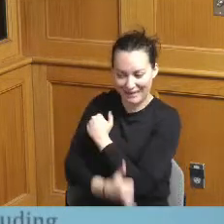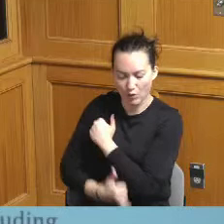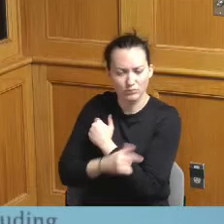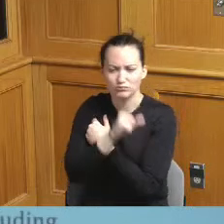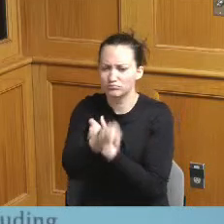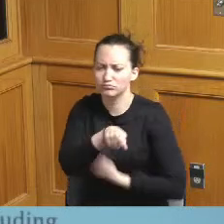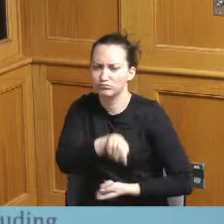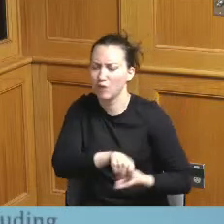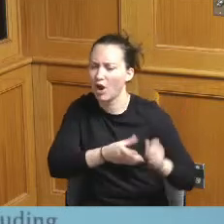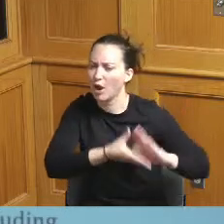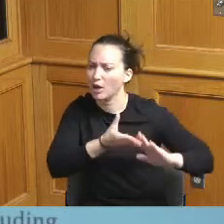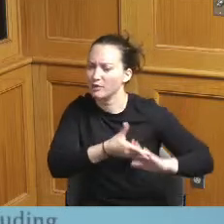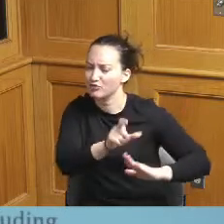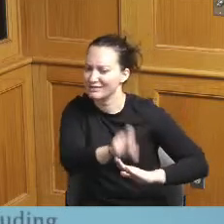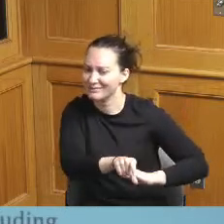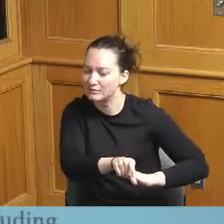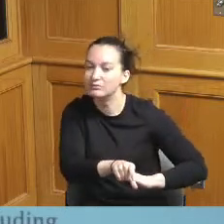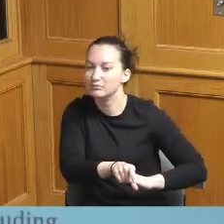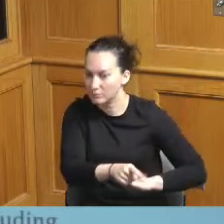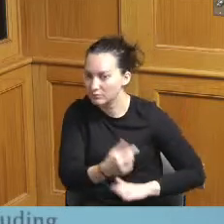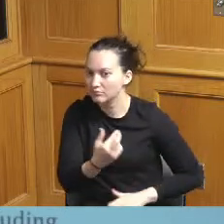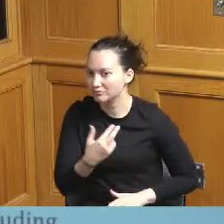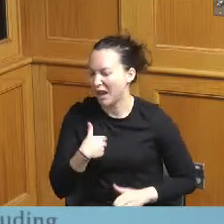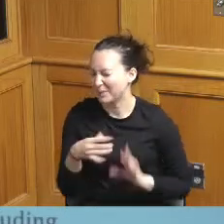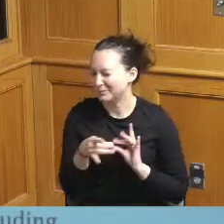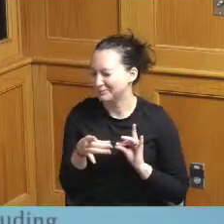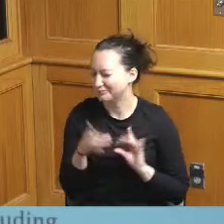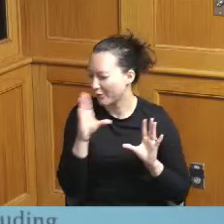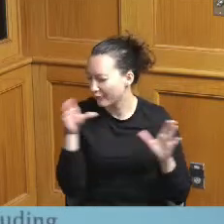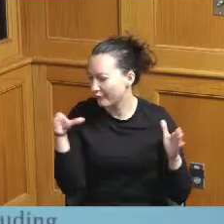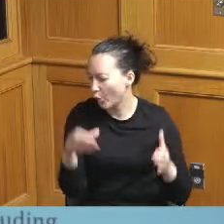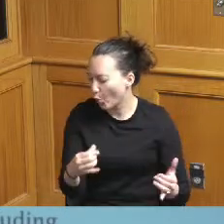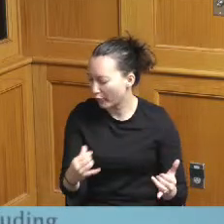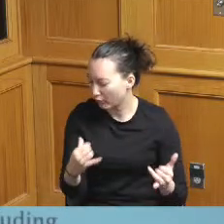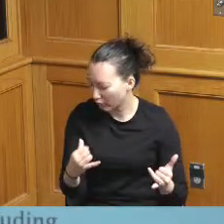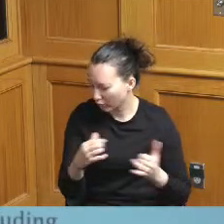for our operational needs and so that's what I'm going to be focusing on this afternoon